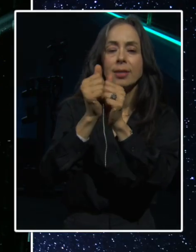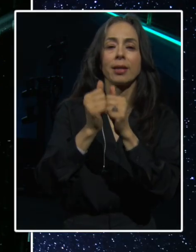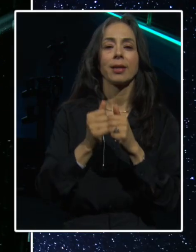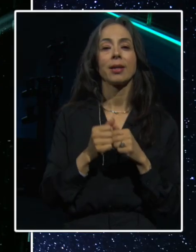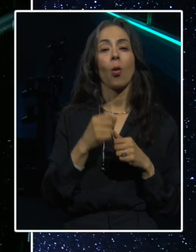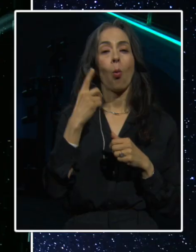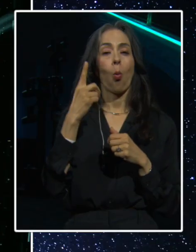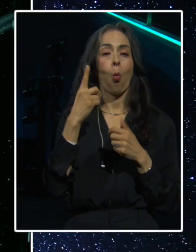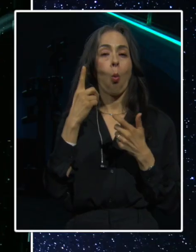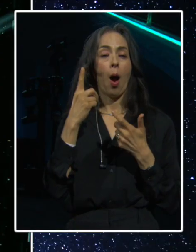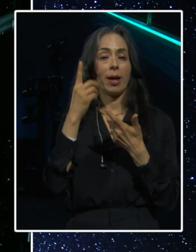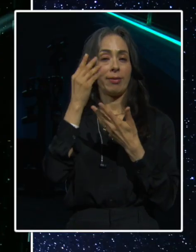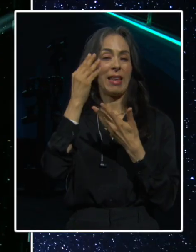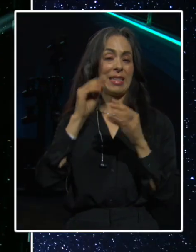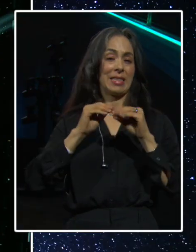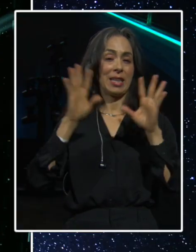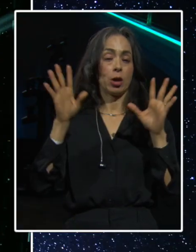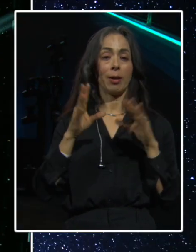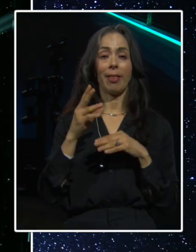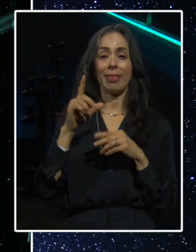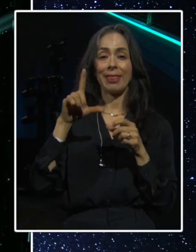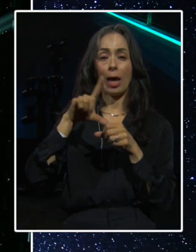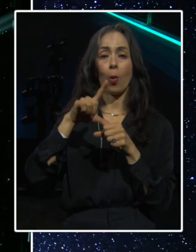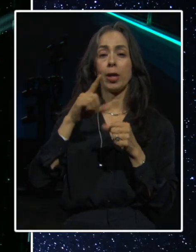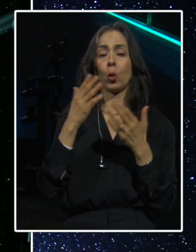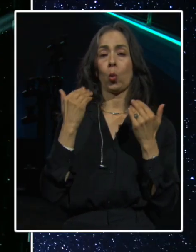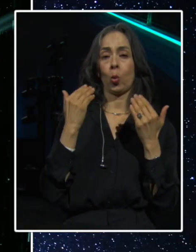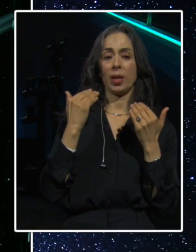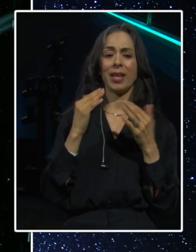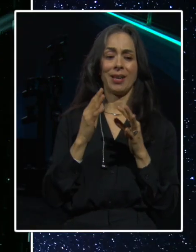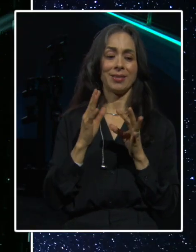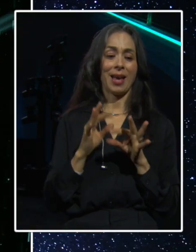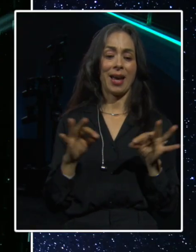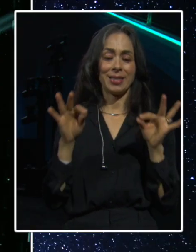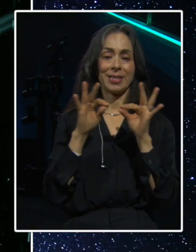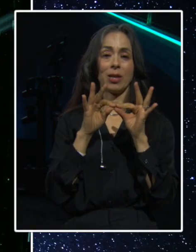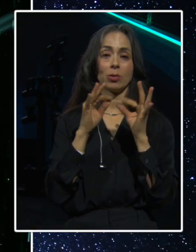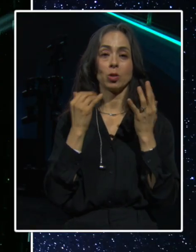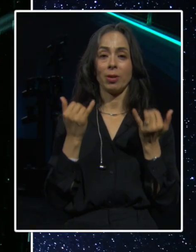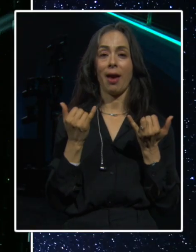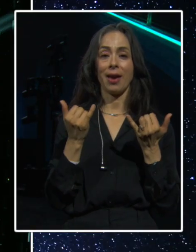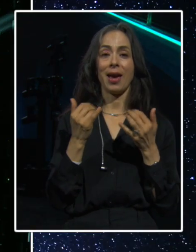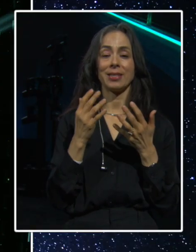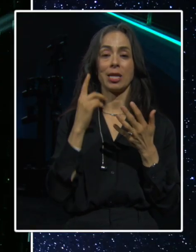one thing is clear, liquid cooling is ideal today and essential tomorrow.